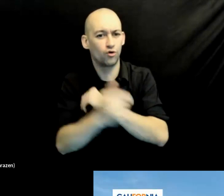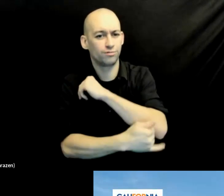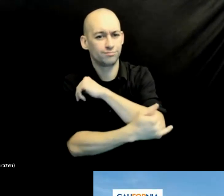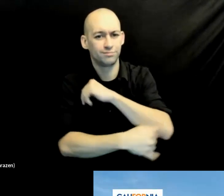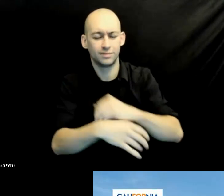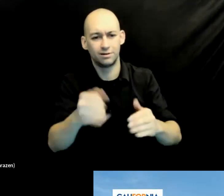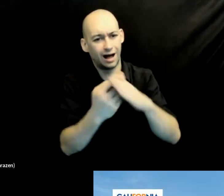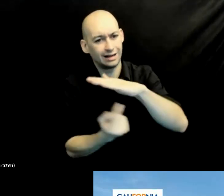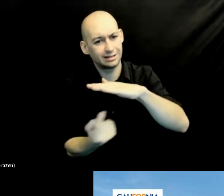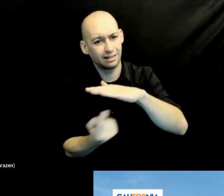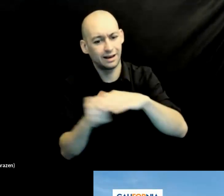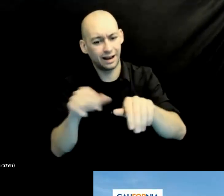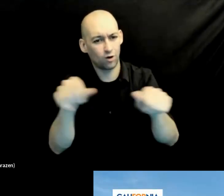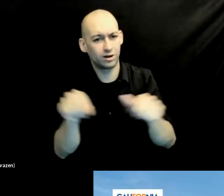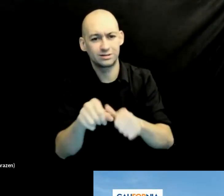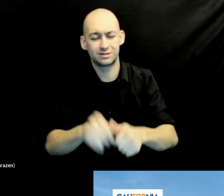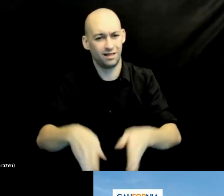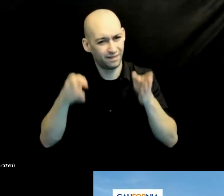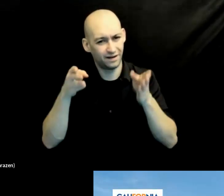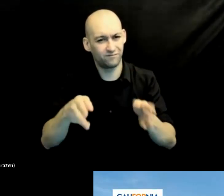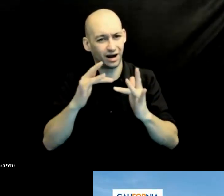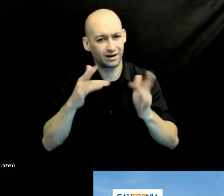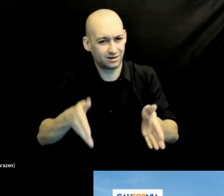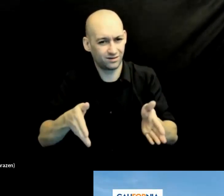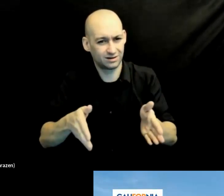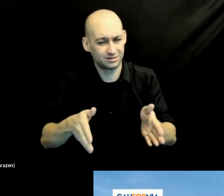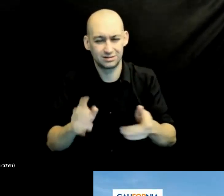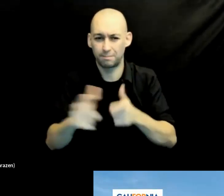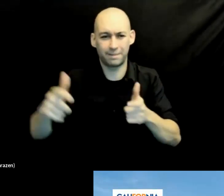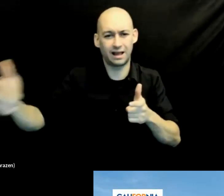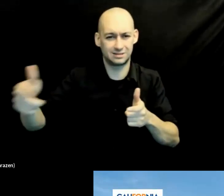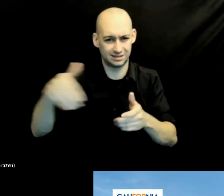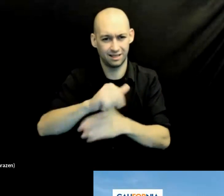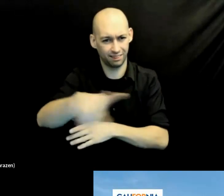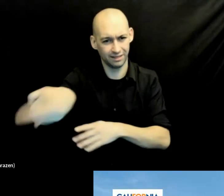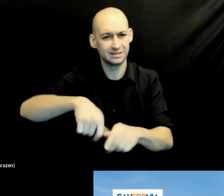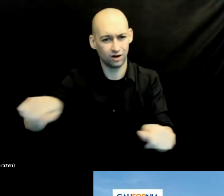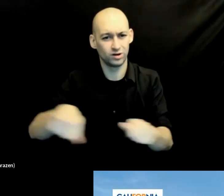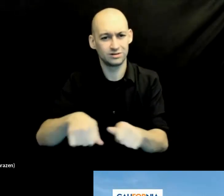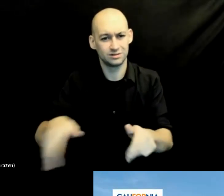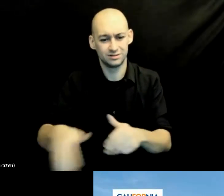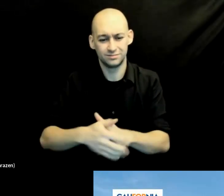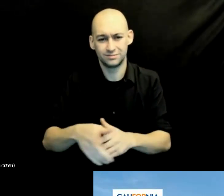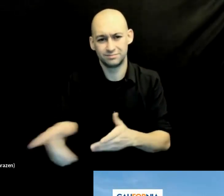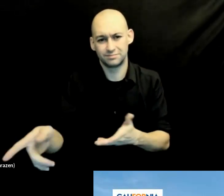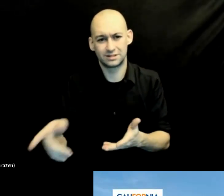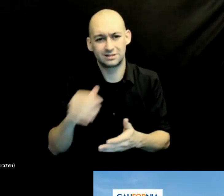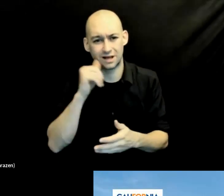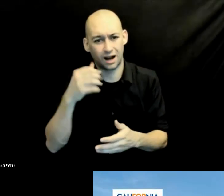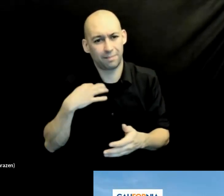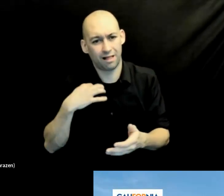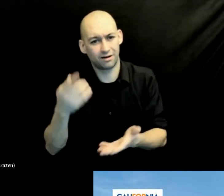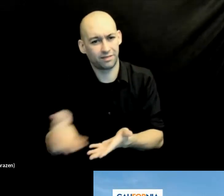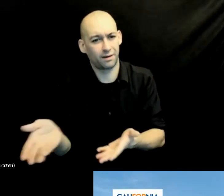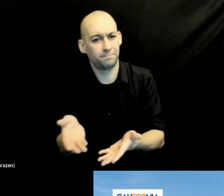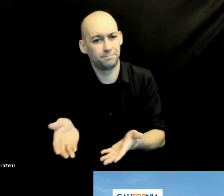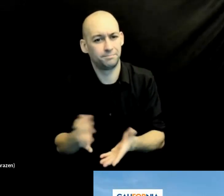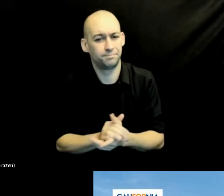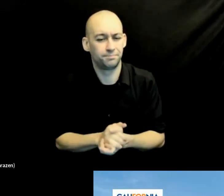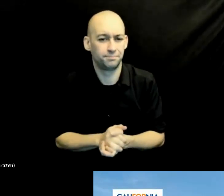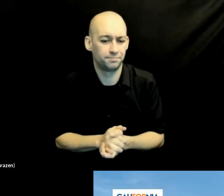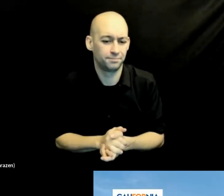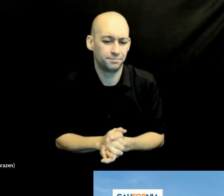the greatest. What if entities in this area do not apply on behalf of those individuals? And that was